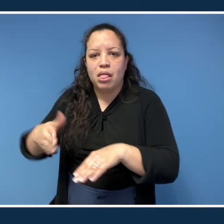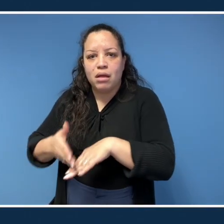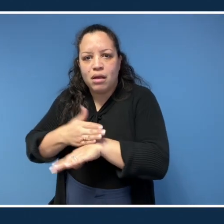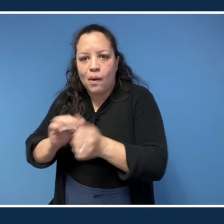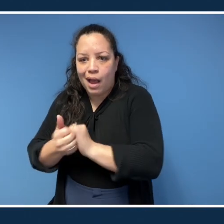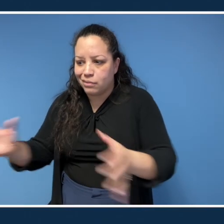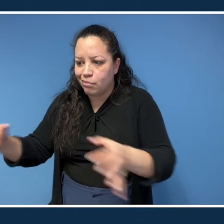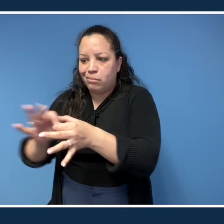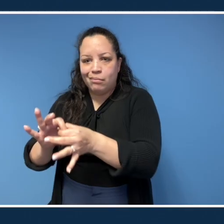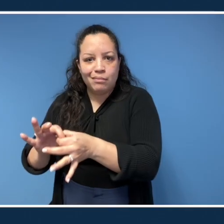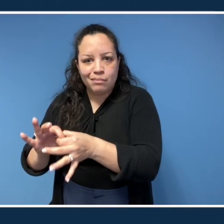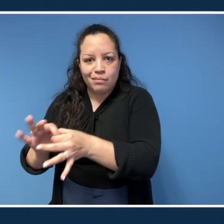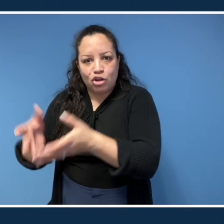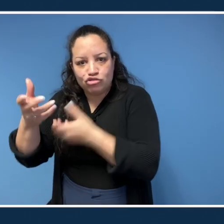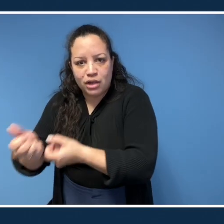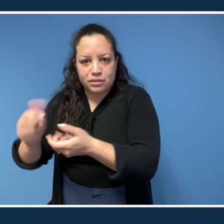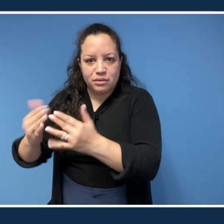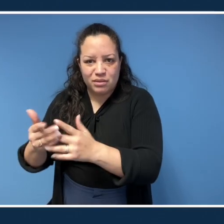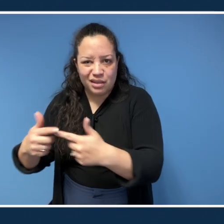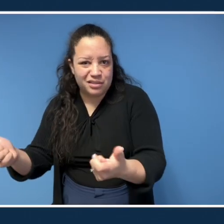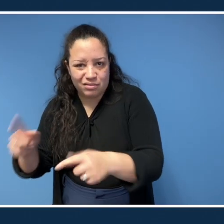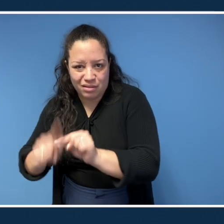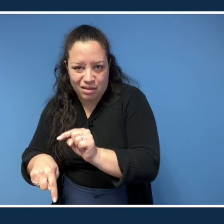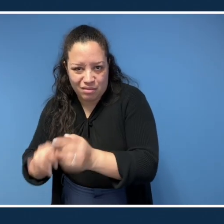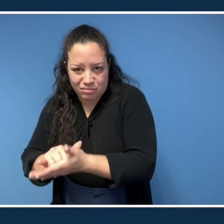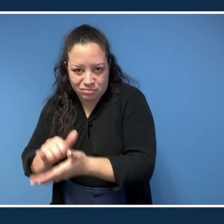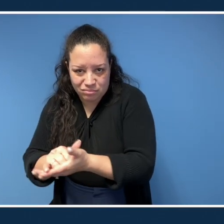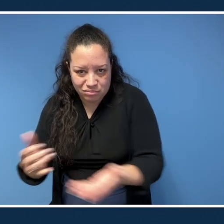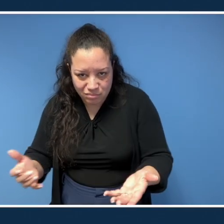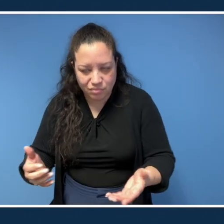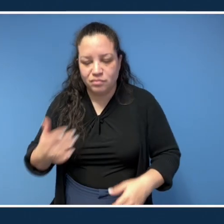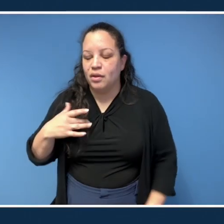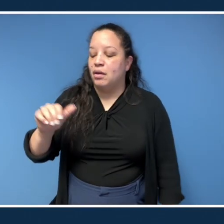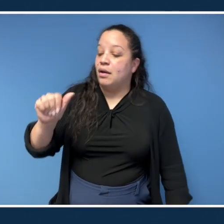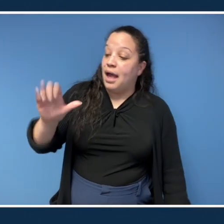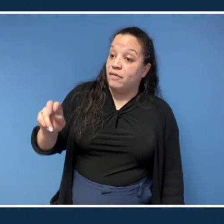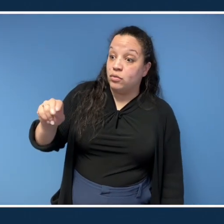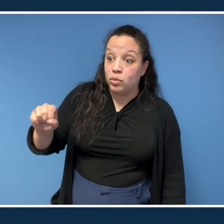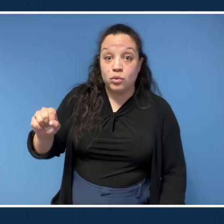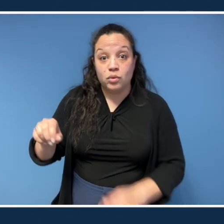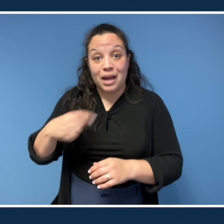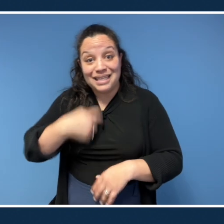trust in the community. So I often say to like African Nova Scotian identity is fluid. We know it's not monolithic.